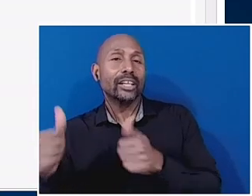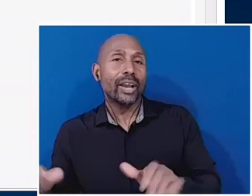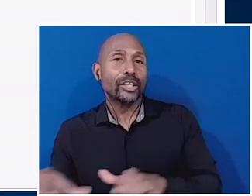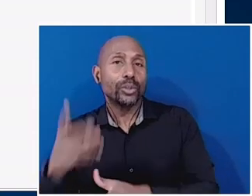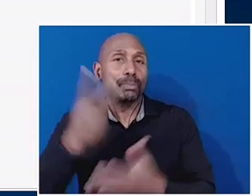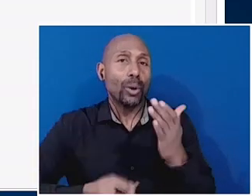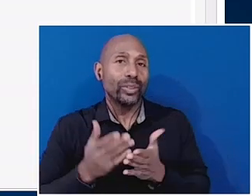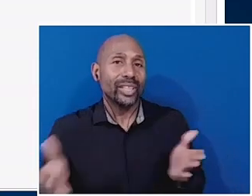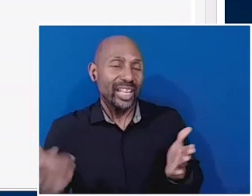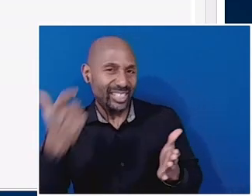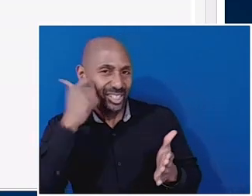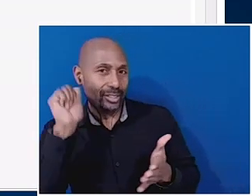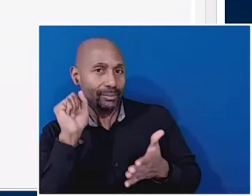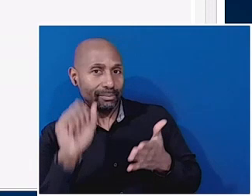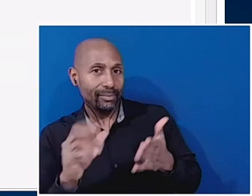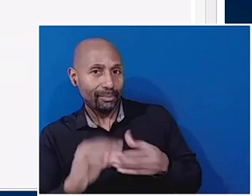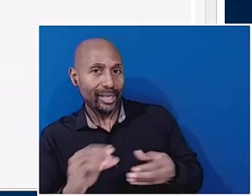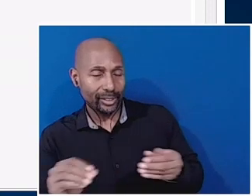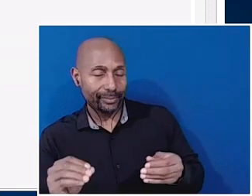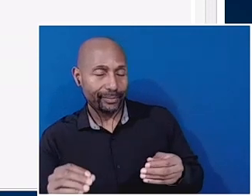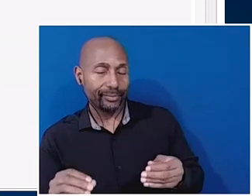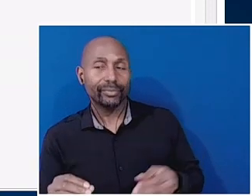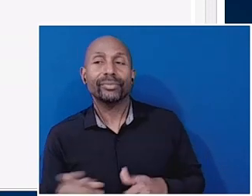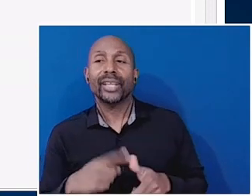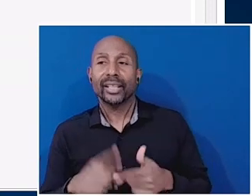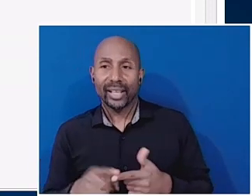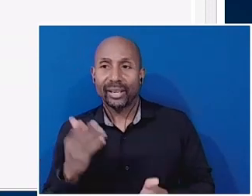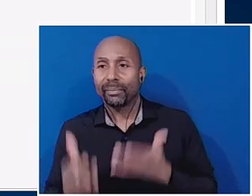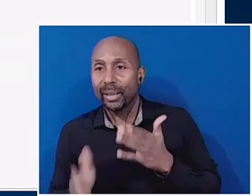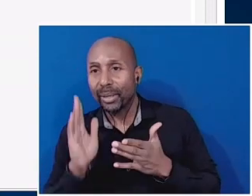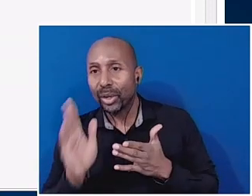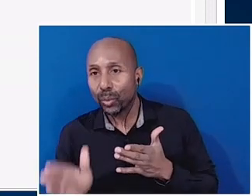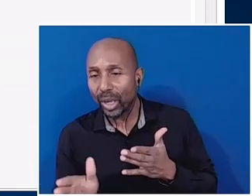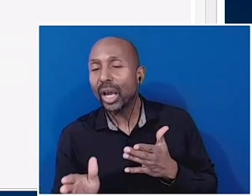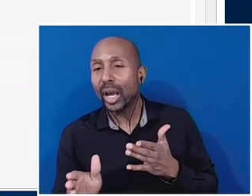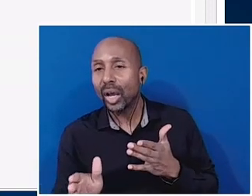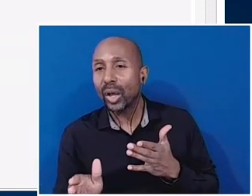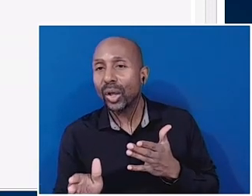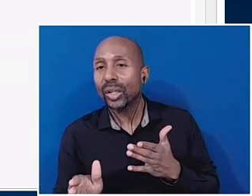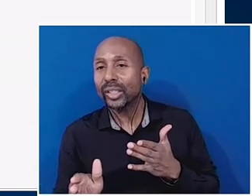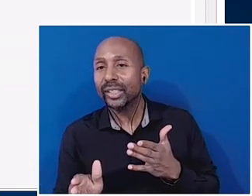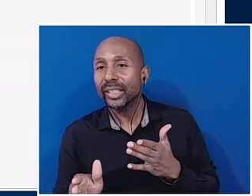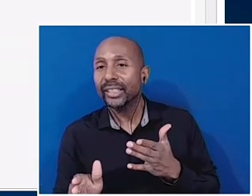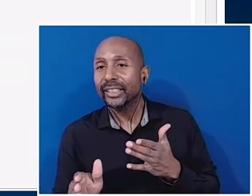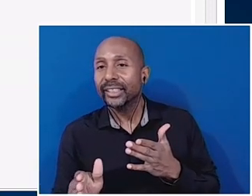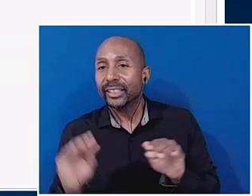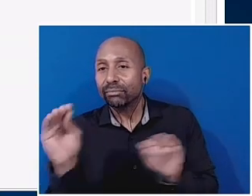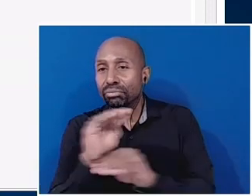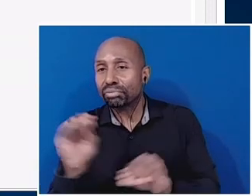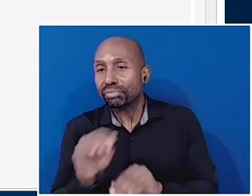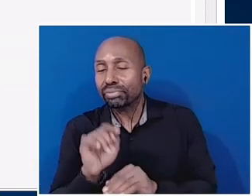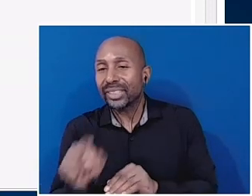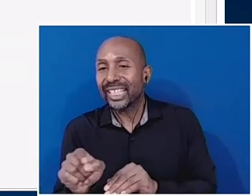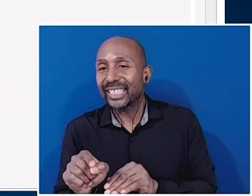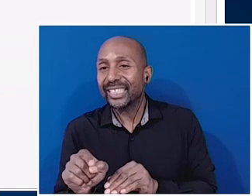And probably breaks this- the highlighted language that the Department has under (m) into maybe a couple of romannettes that